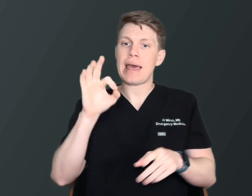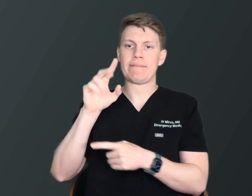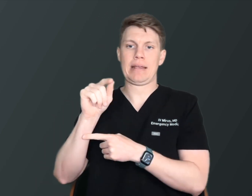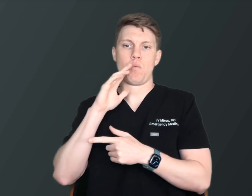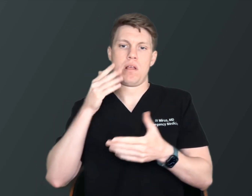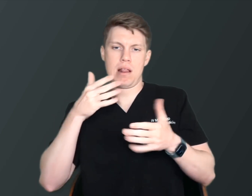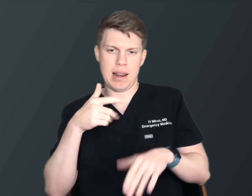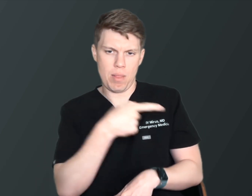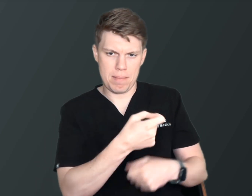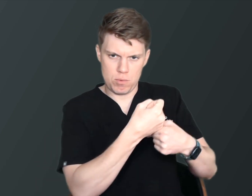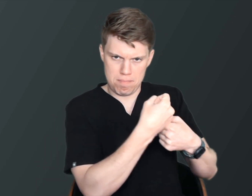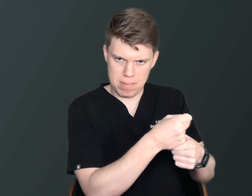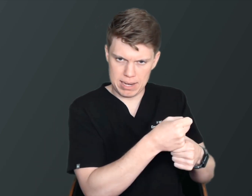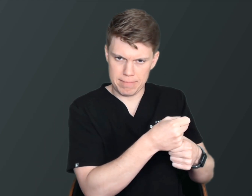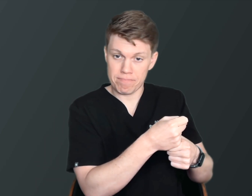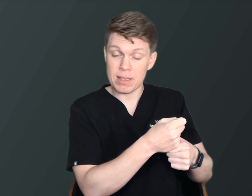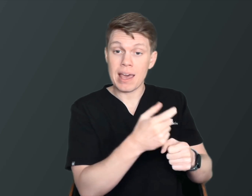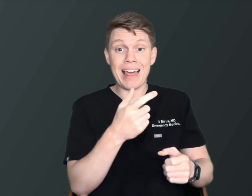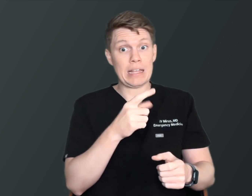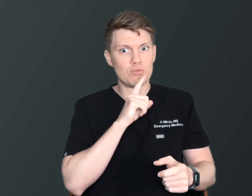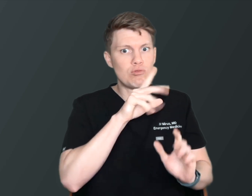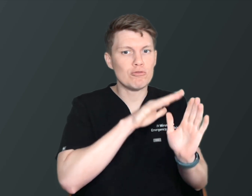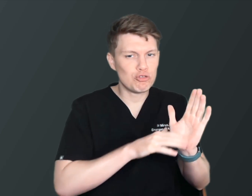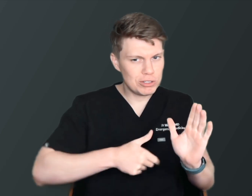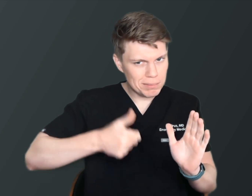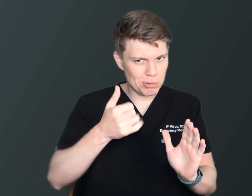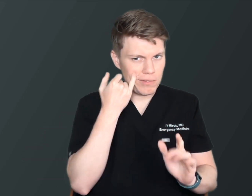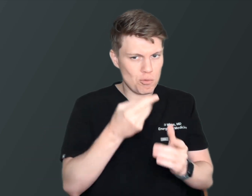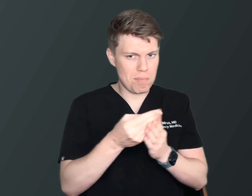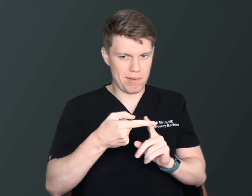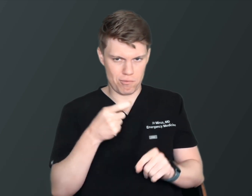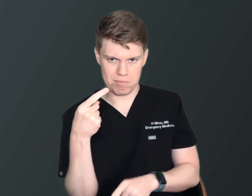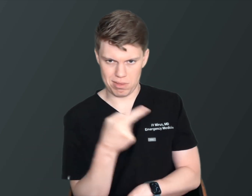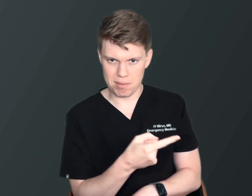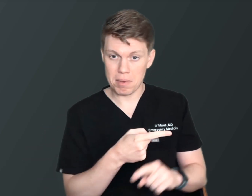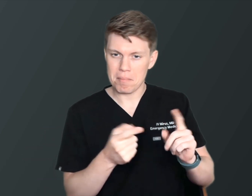The FDA allowed them to make the medicine and it’s actually cheaper if you buy from them.